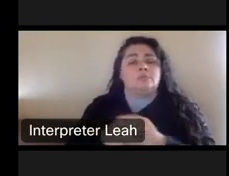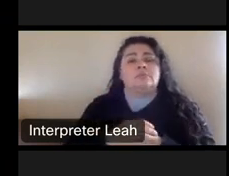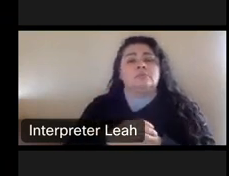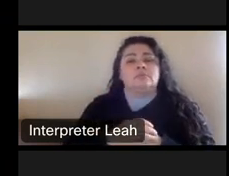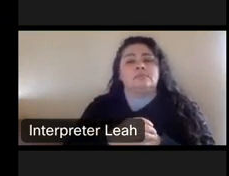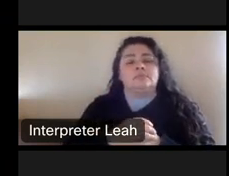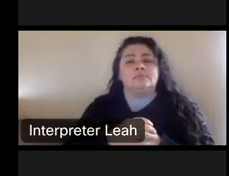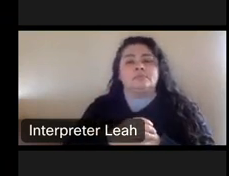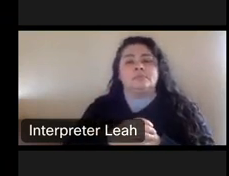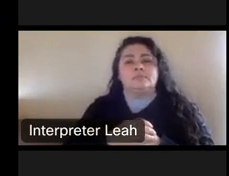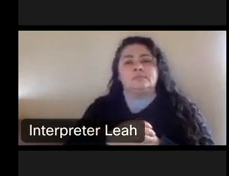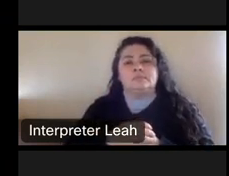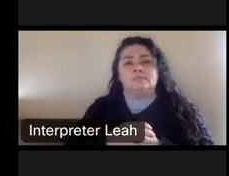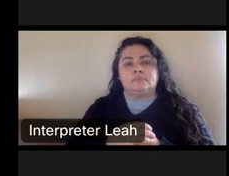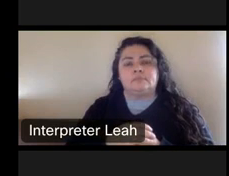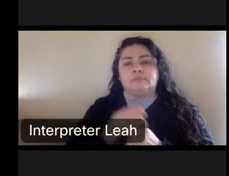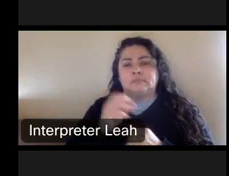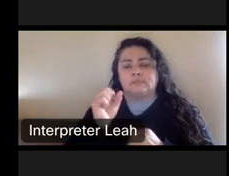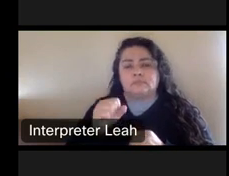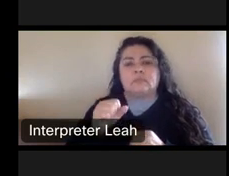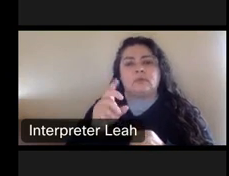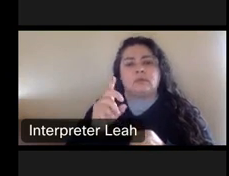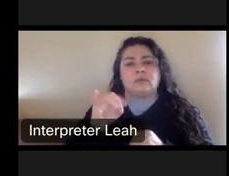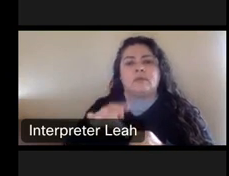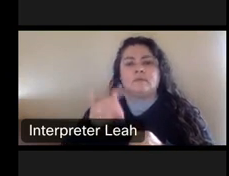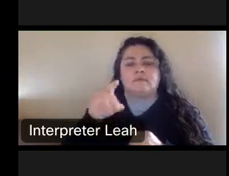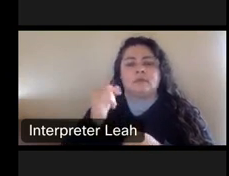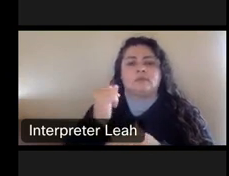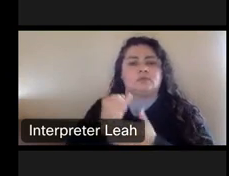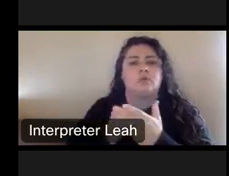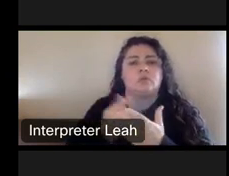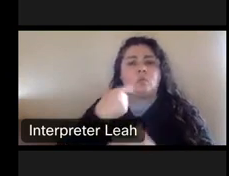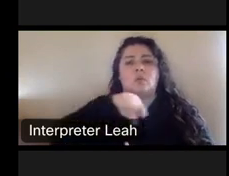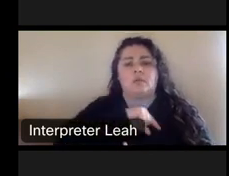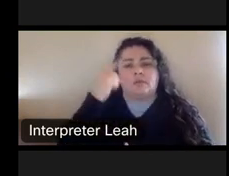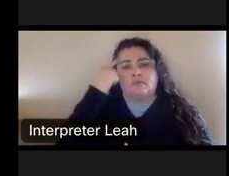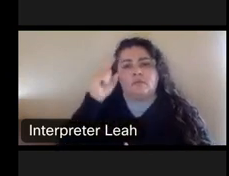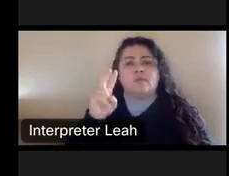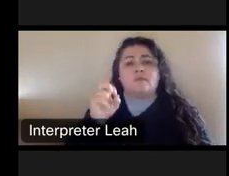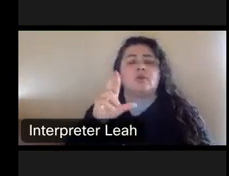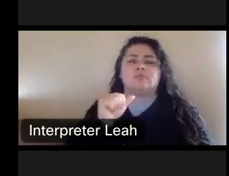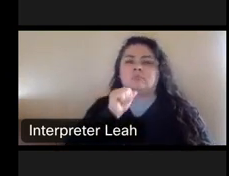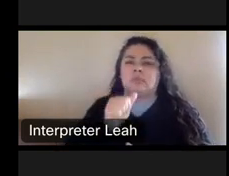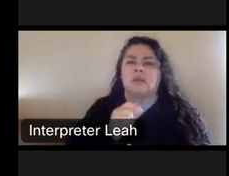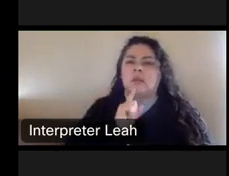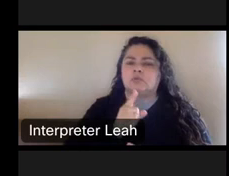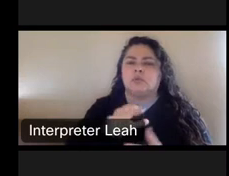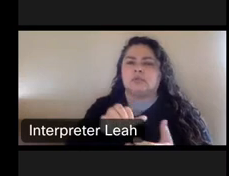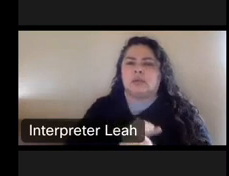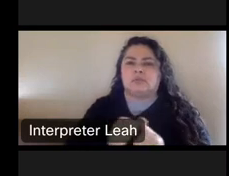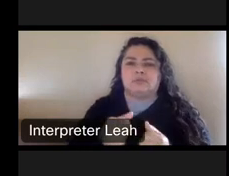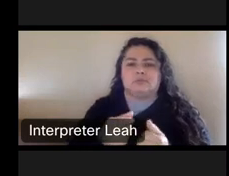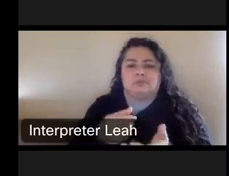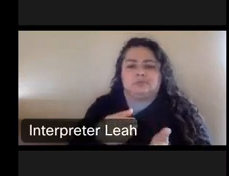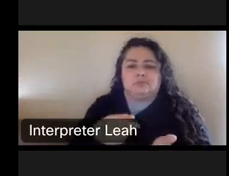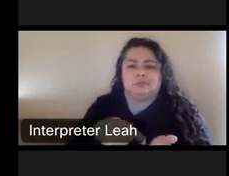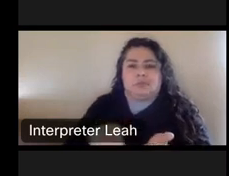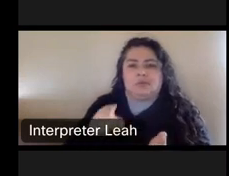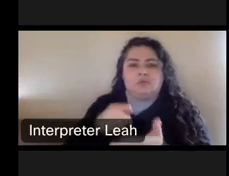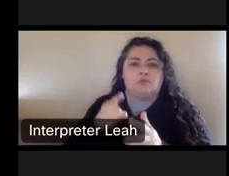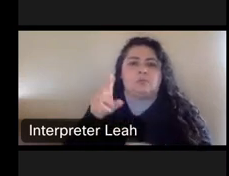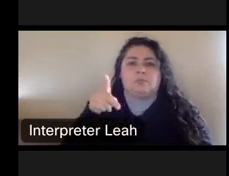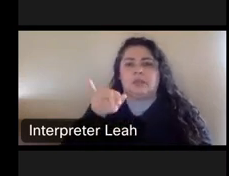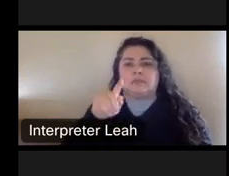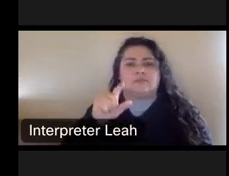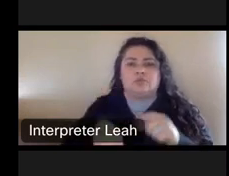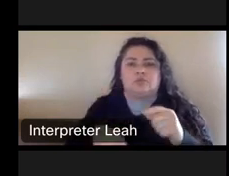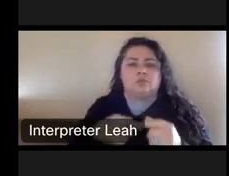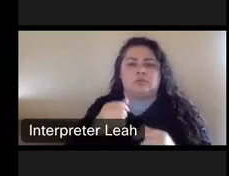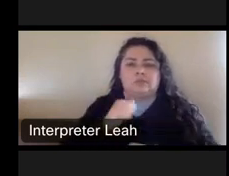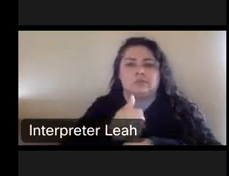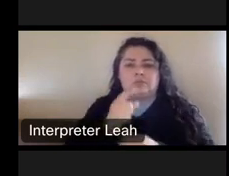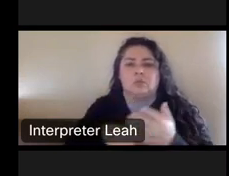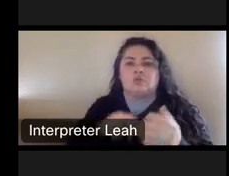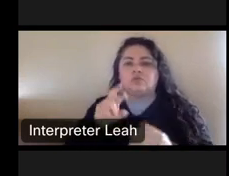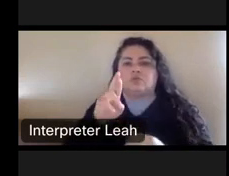They did, they did find that these aren't these pieces did qualify for Voicera. There were not any actual damages that could be awarded to the plaintiffs, because they were unable to establish what was a relatable market for their works.